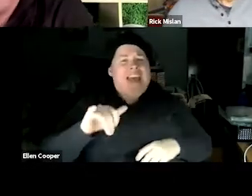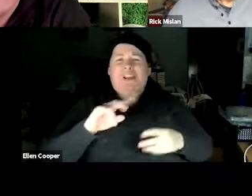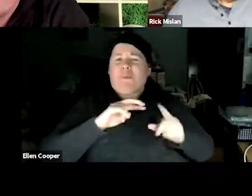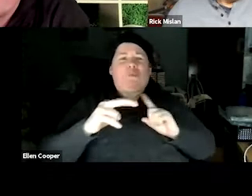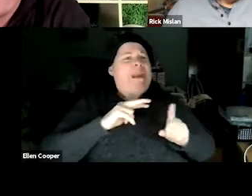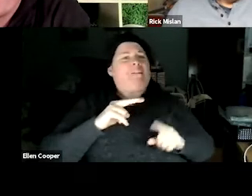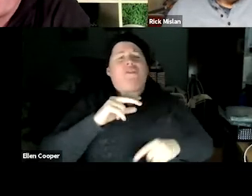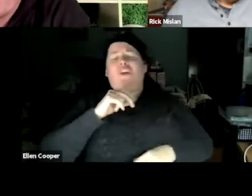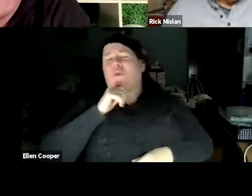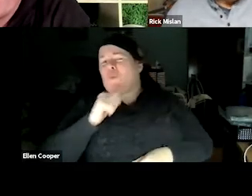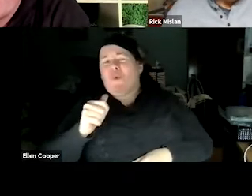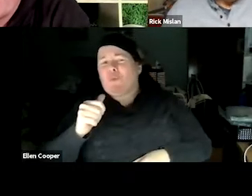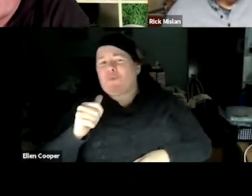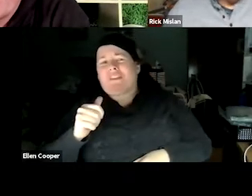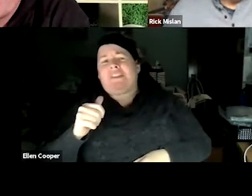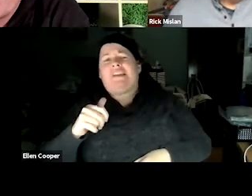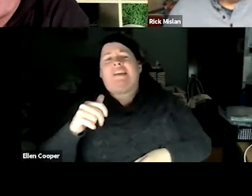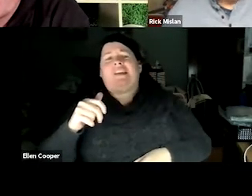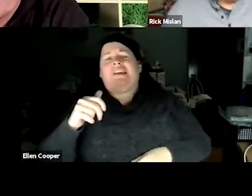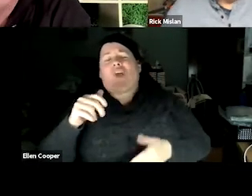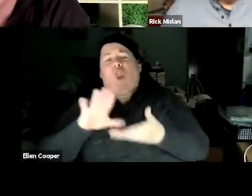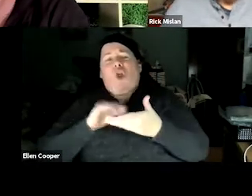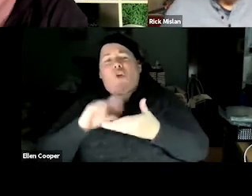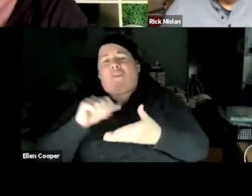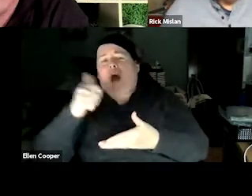Rick Mislan: Somebody said, Follow the money. And literally, I mean,